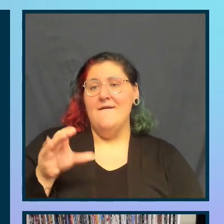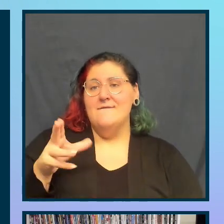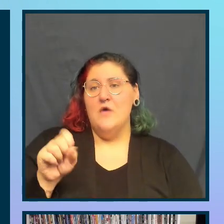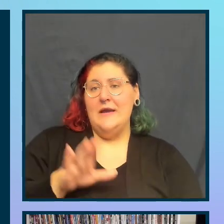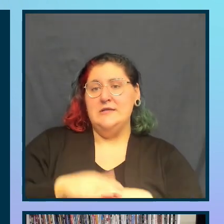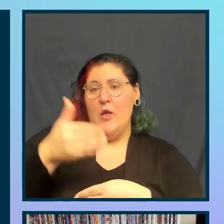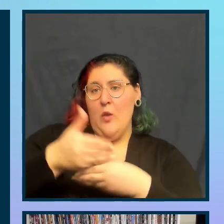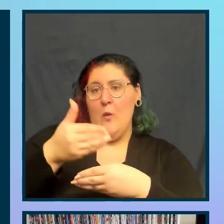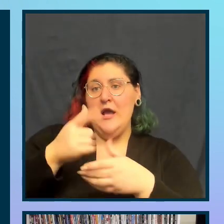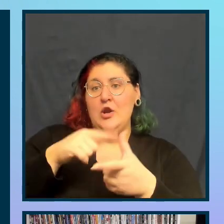using command F5.